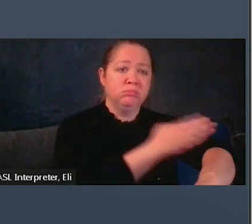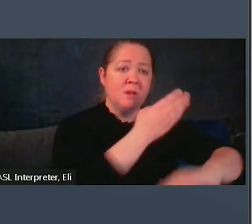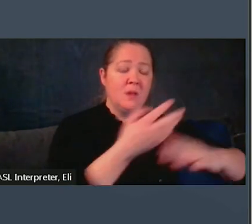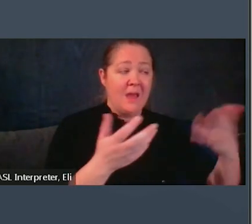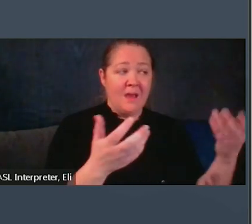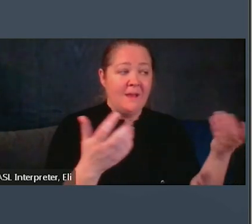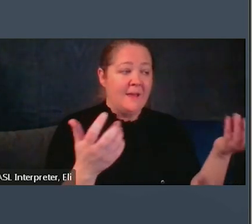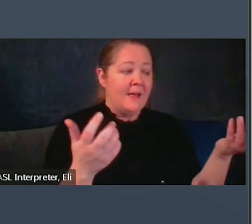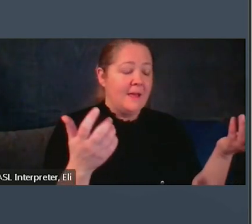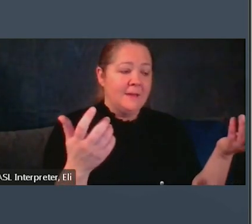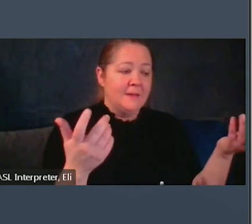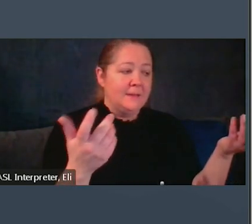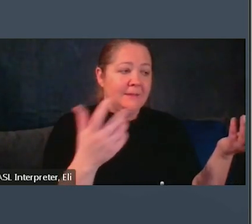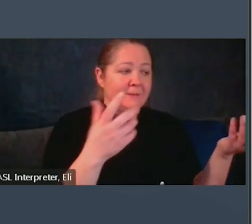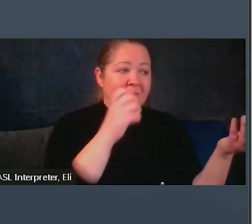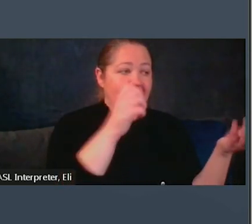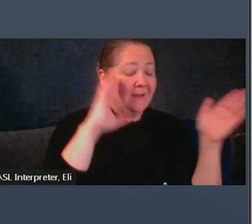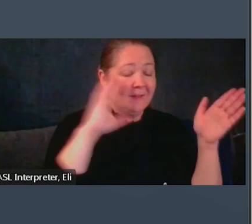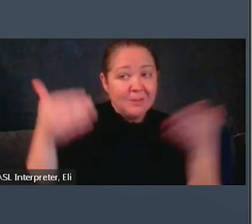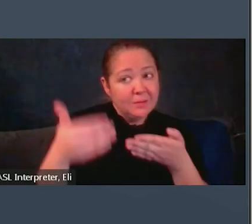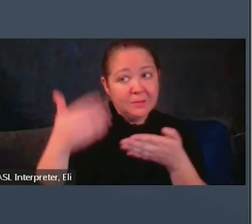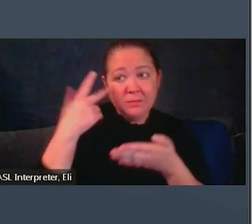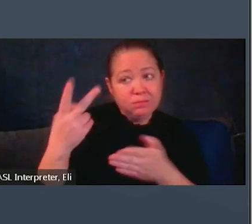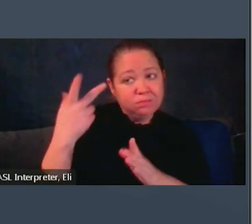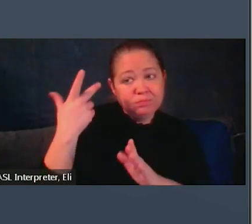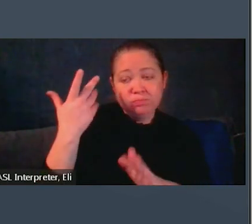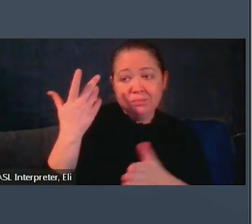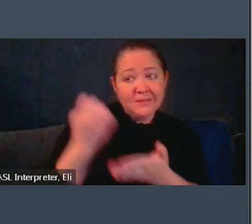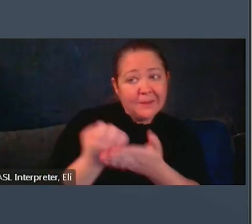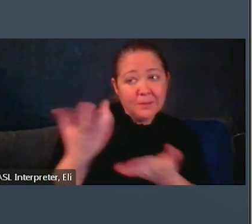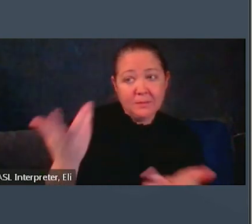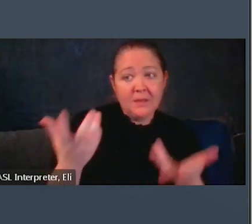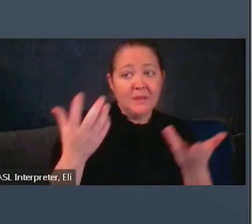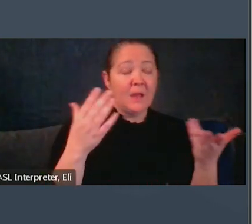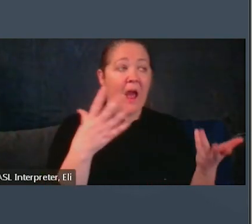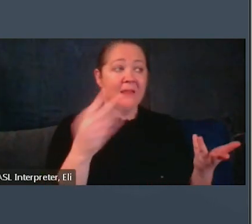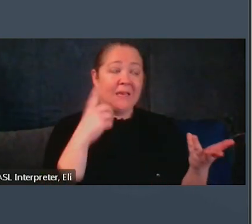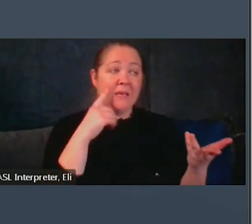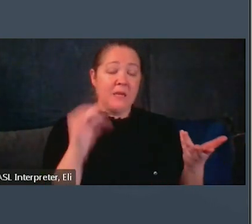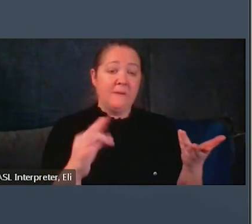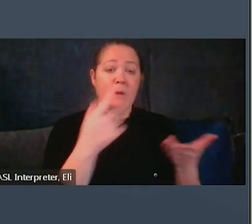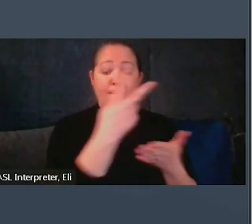together, whether that's the neighborhood or this facility, that's being proposed,